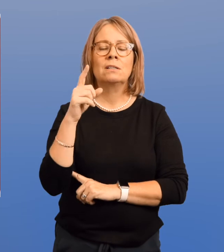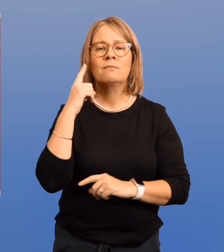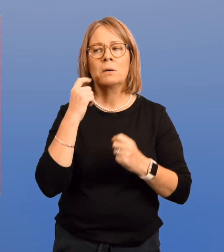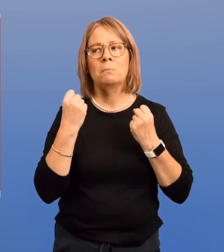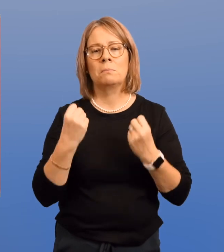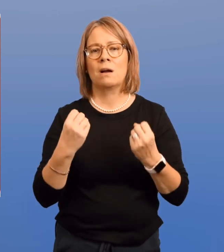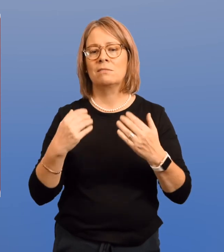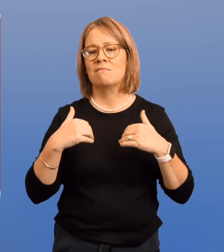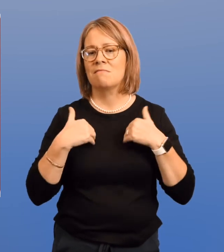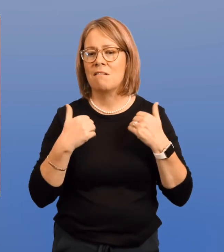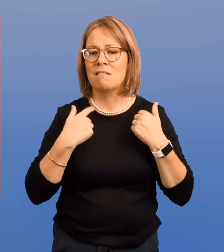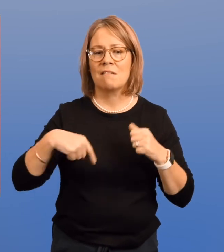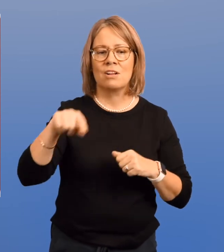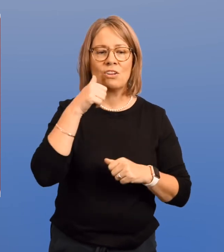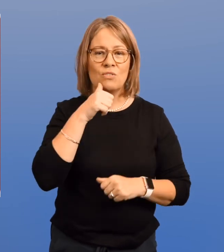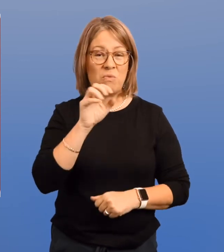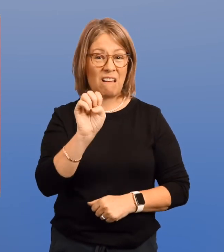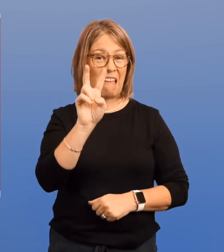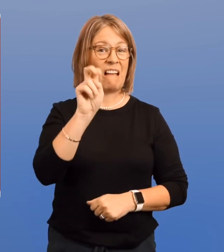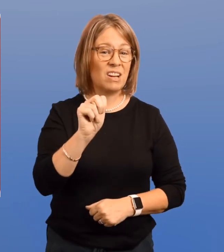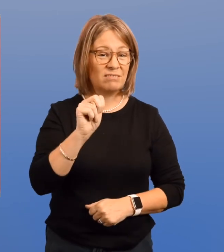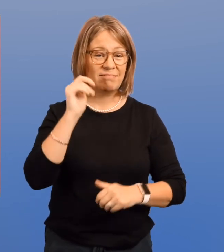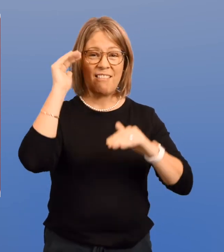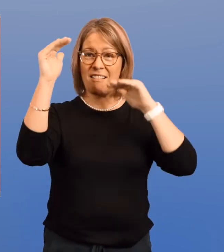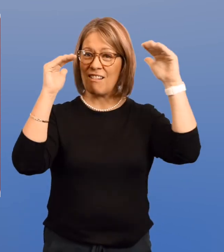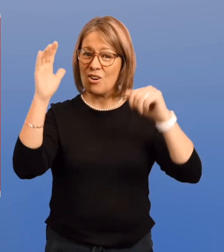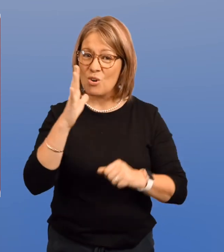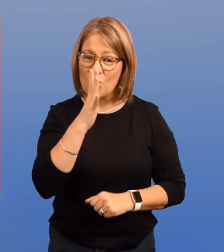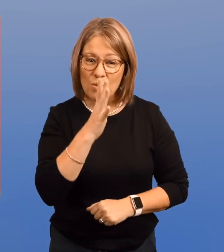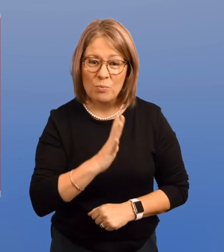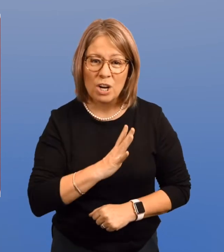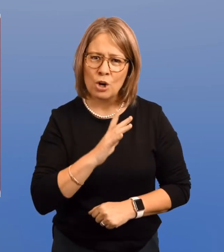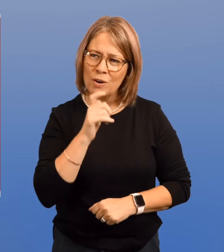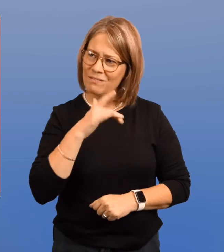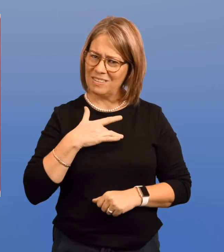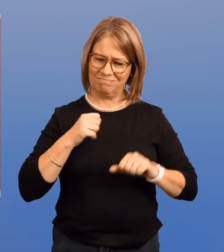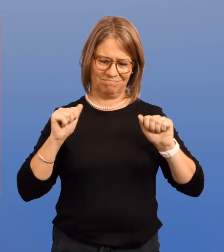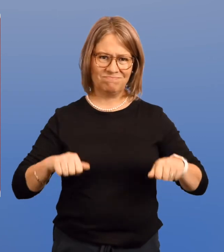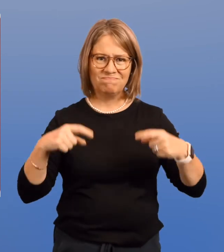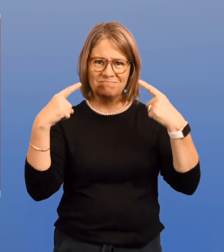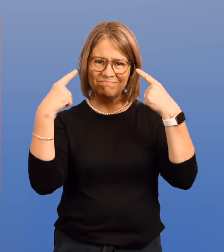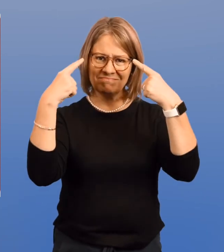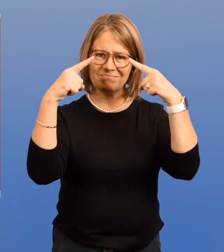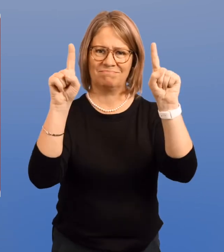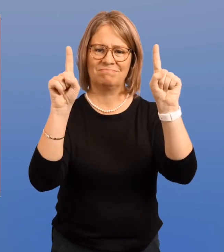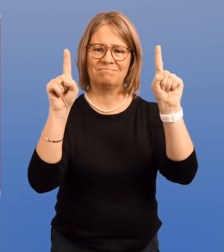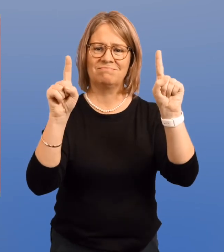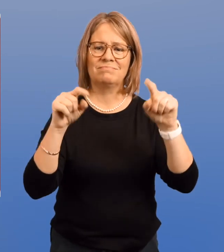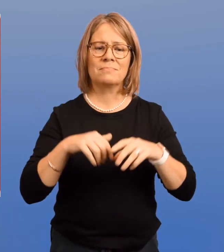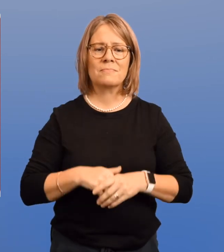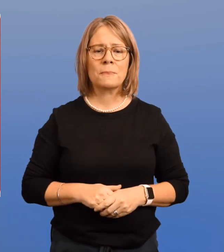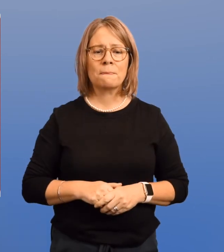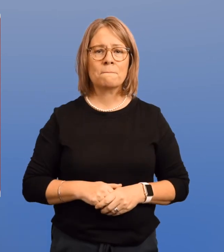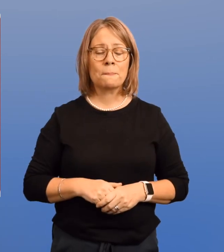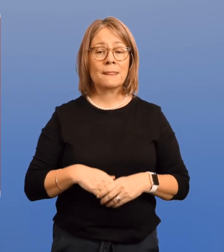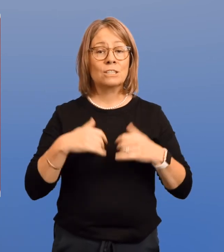for what every young girl and even every adult woman was capable of achieving.